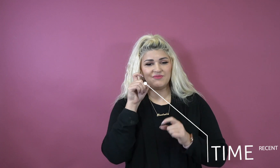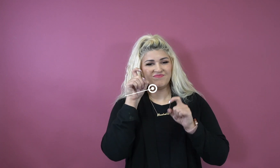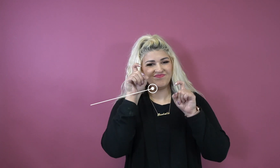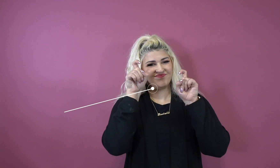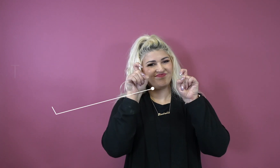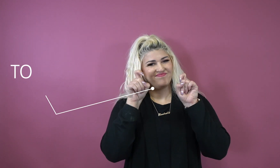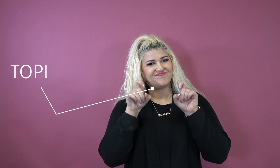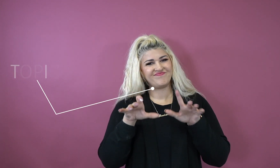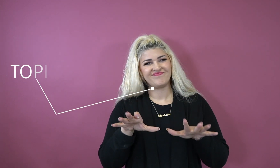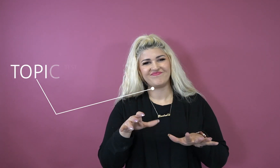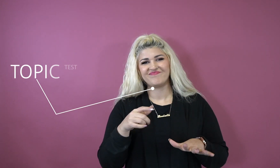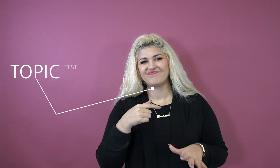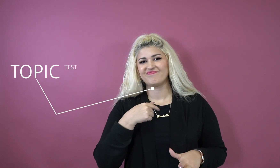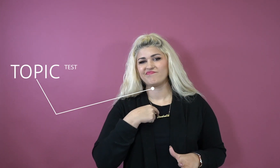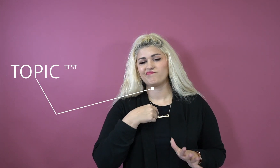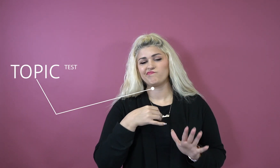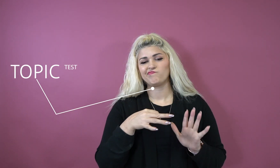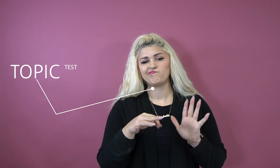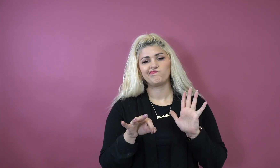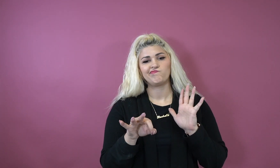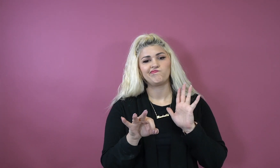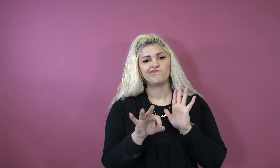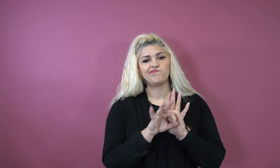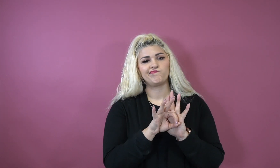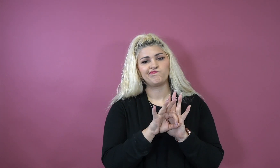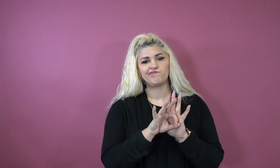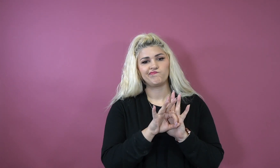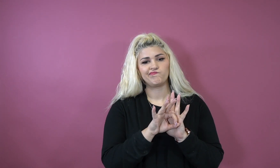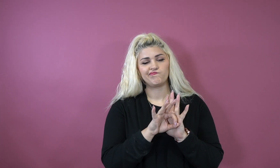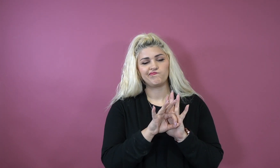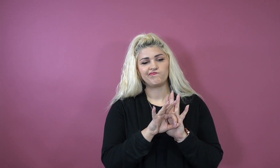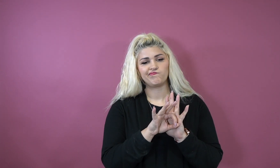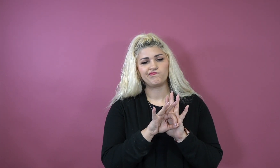So soon Jane she my friend move where?